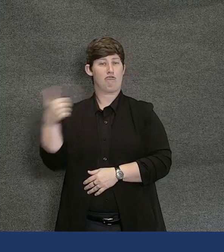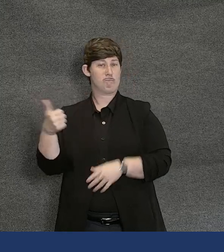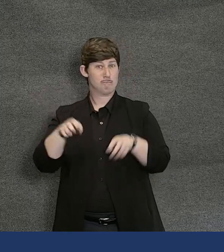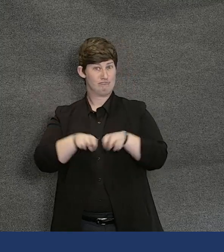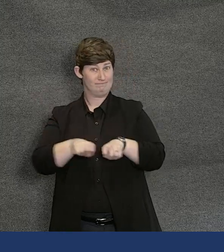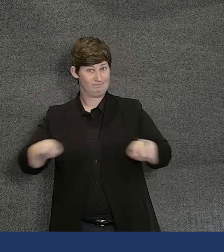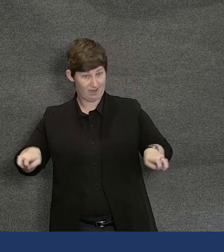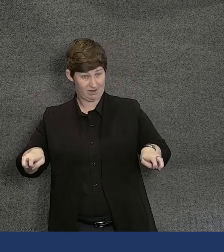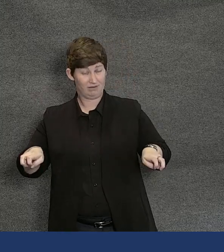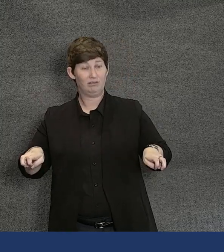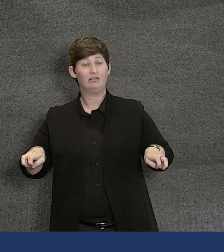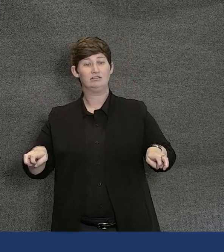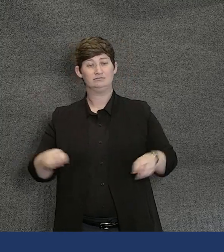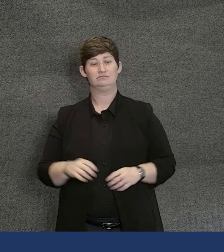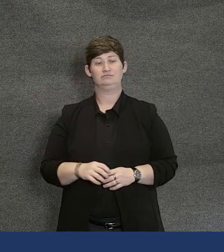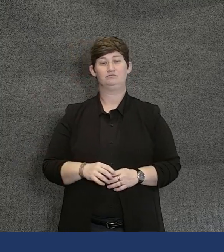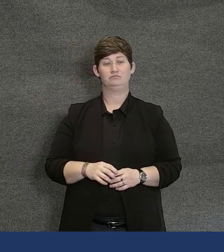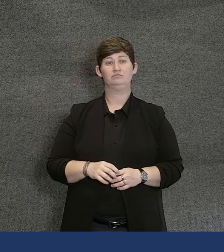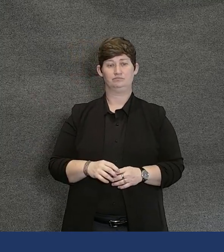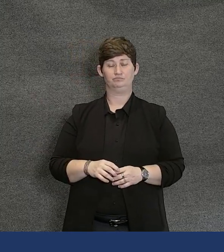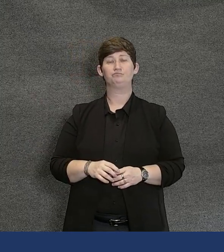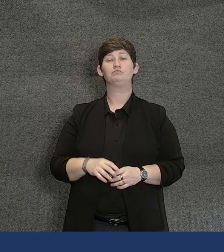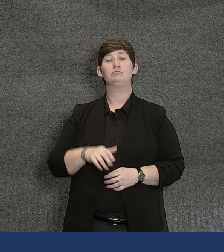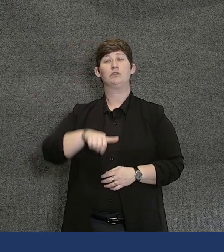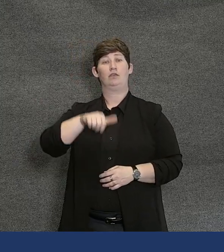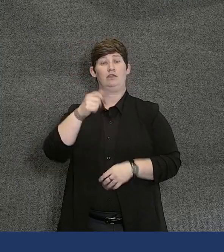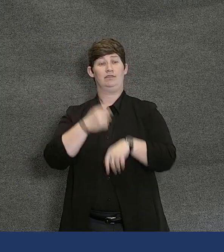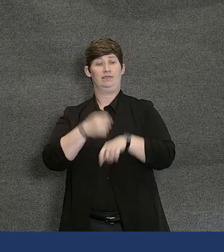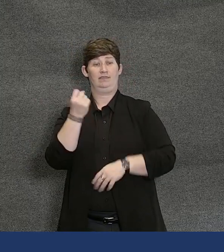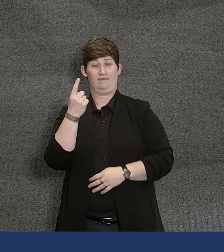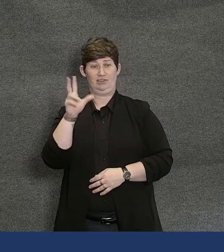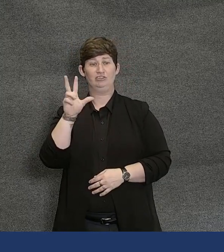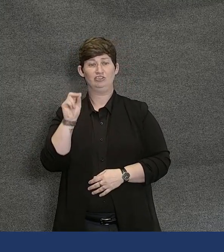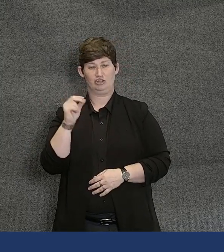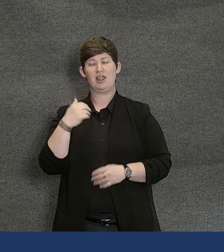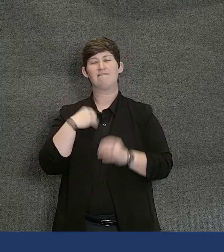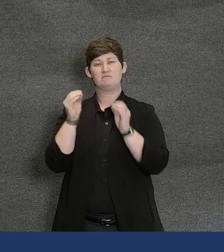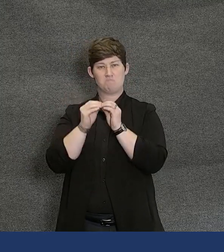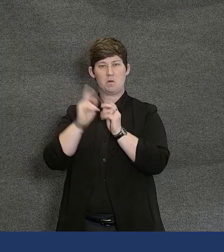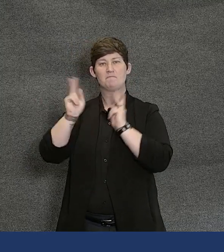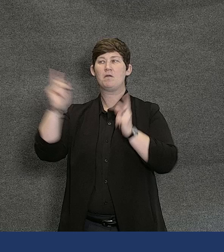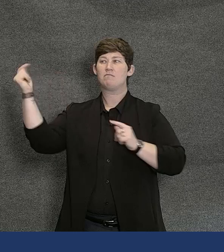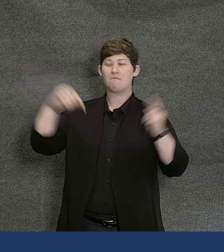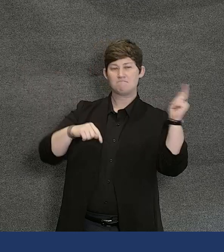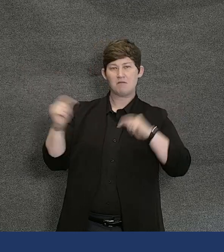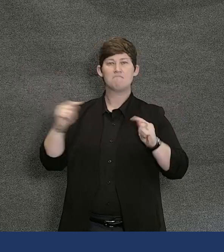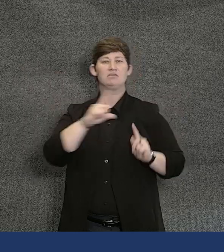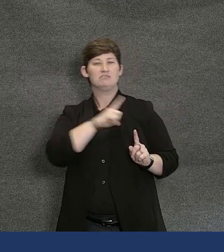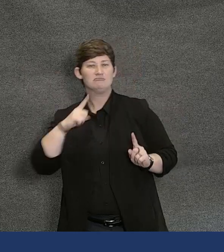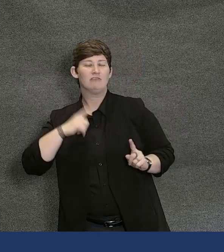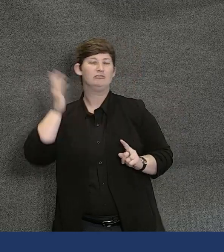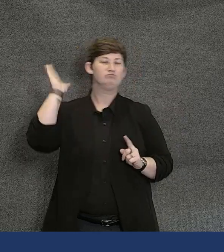At 11:30, we have some public officials that will be speaking. 12:15 is lunch break.